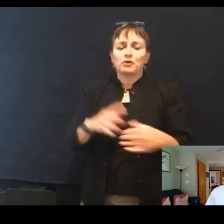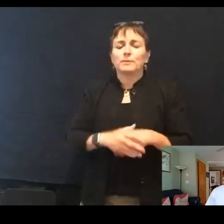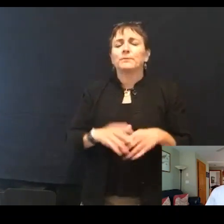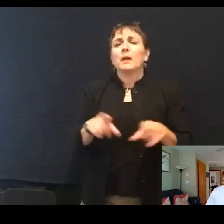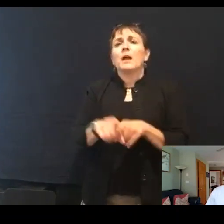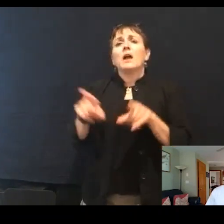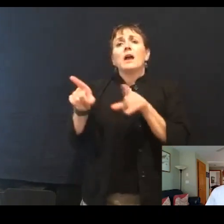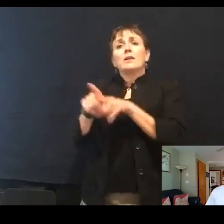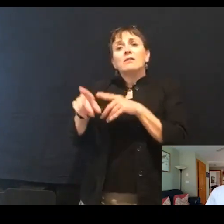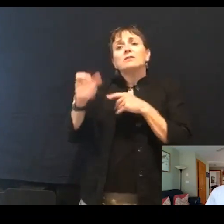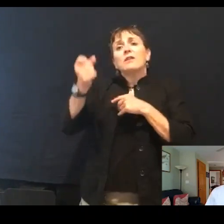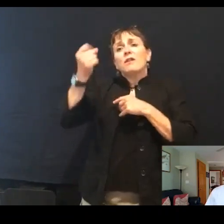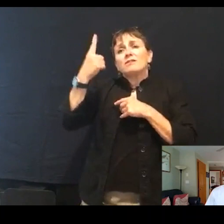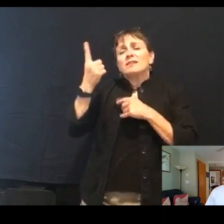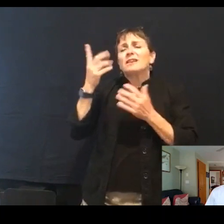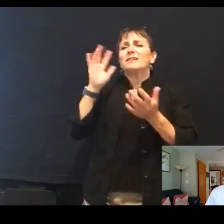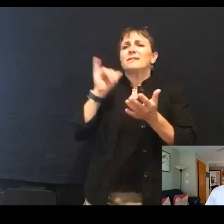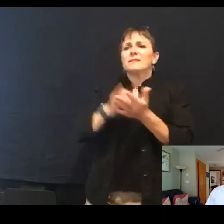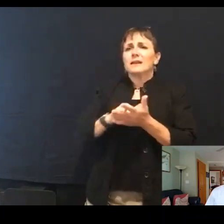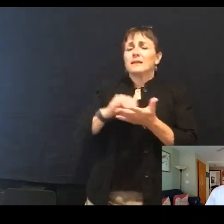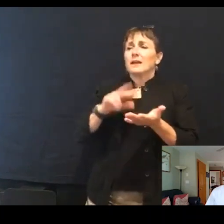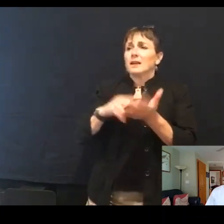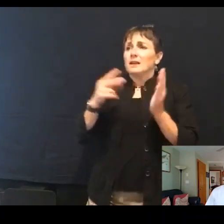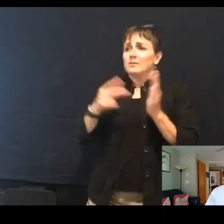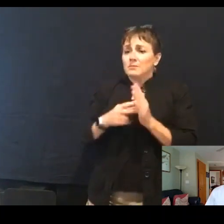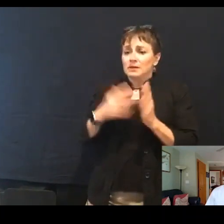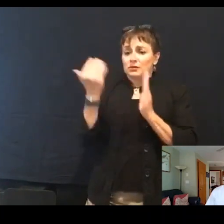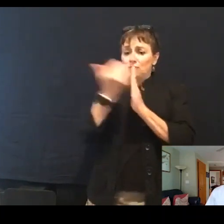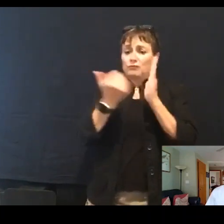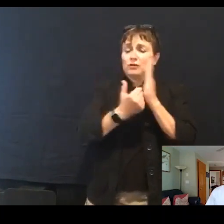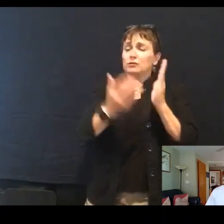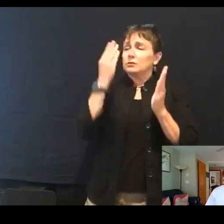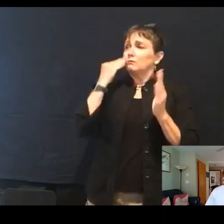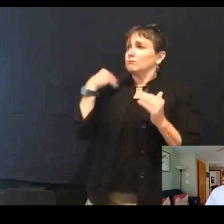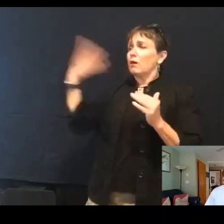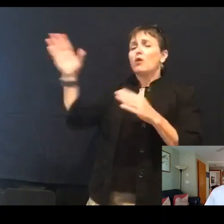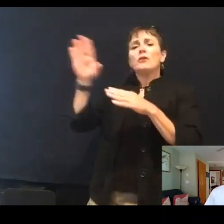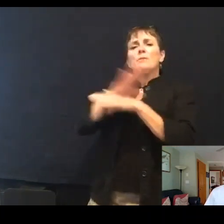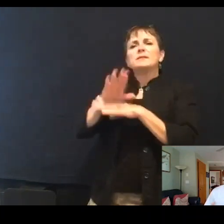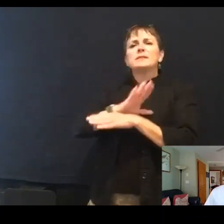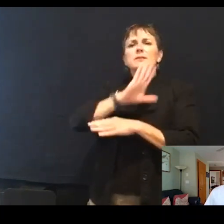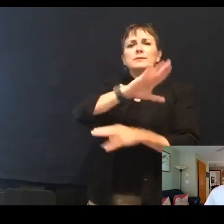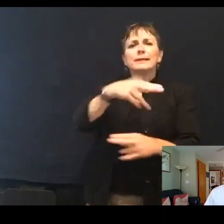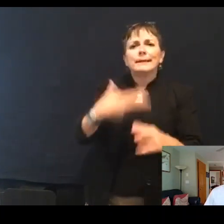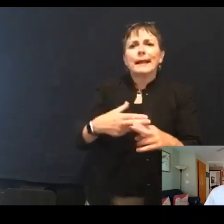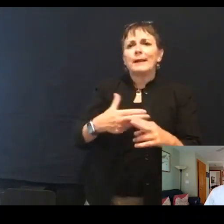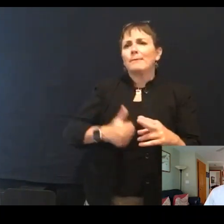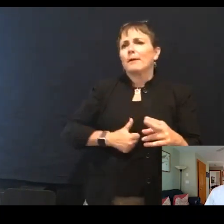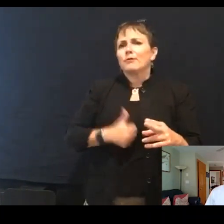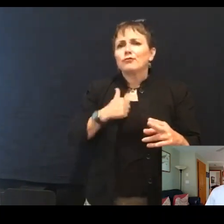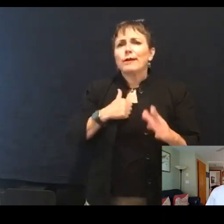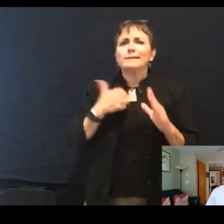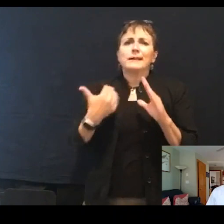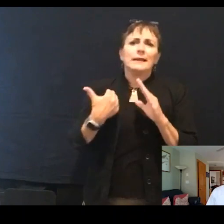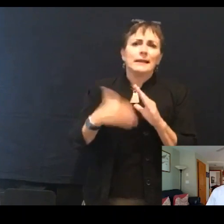share the de-identified data. That is, that they don't just simply hand out the name, address, email, contact information for patients.